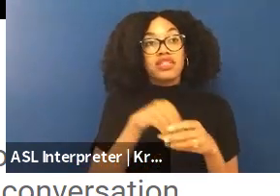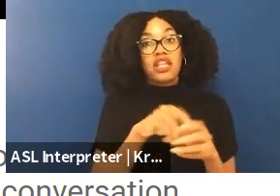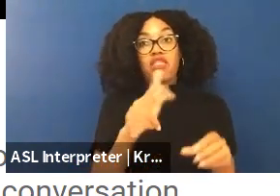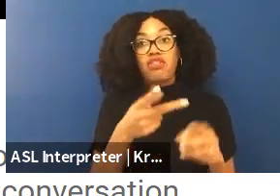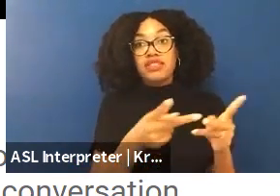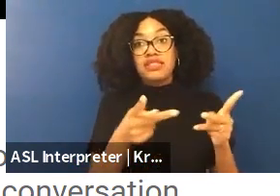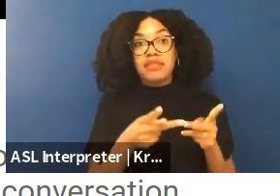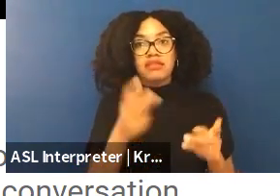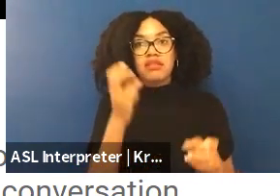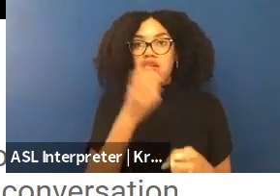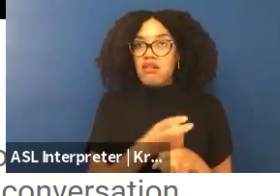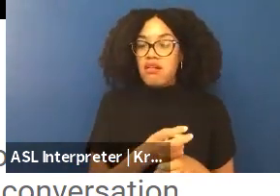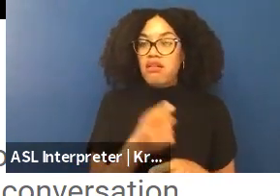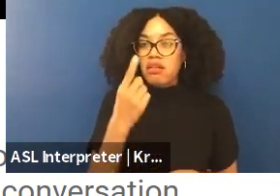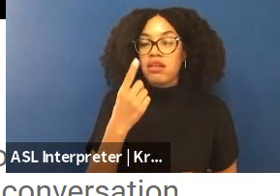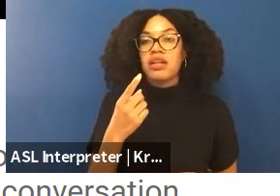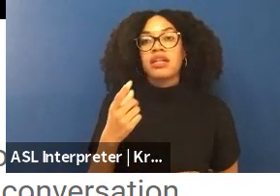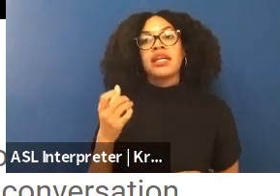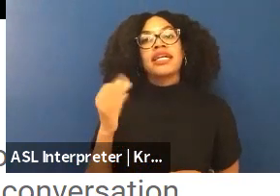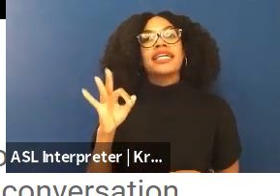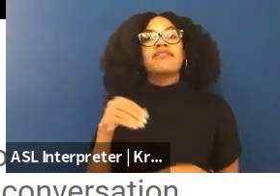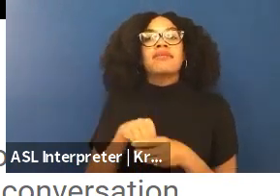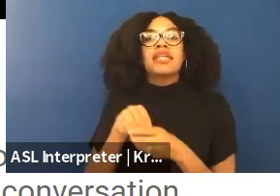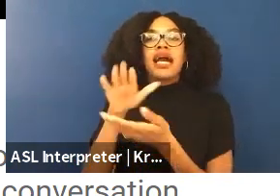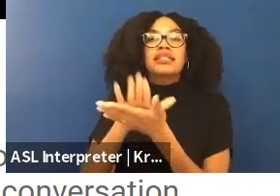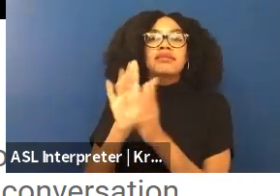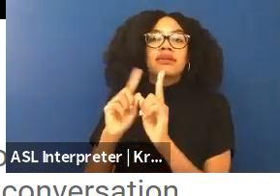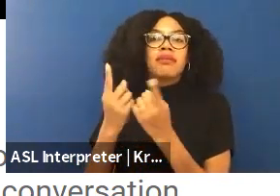Like I'm not in an academic department; I'm in an administrative unit in the graduate school.